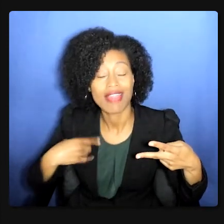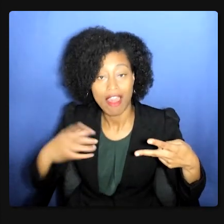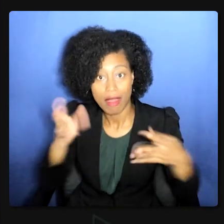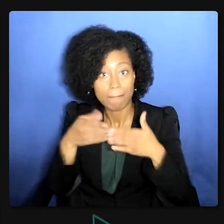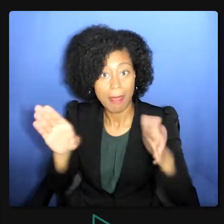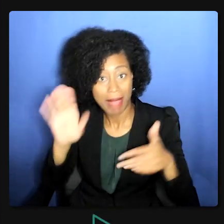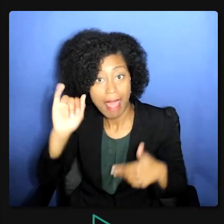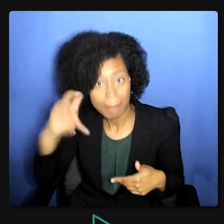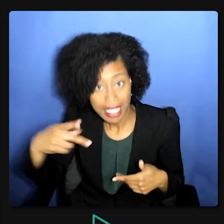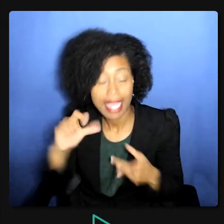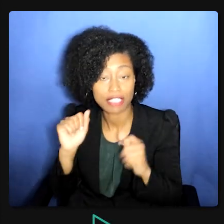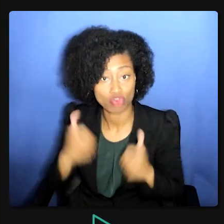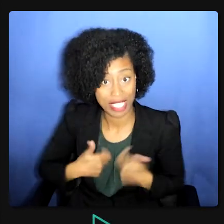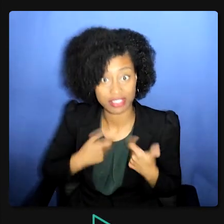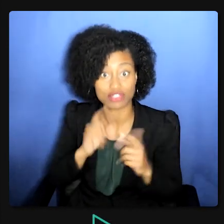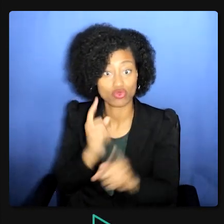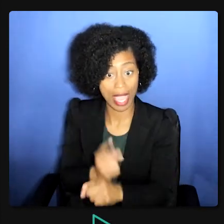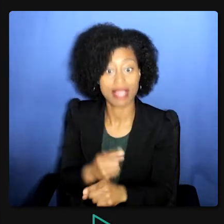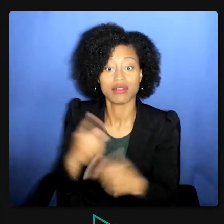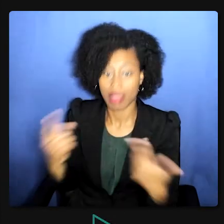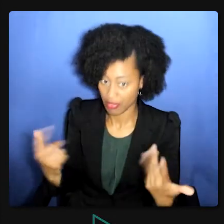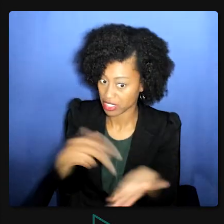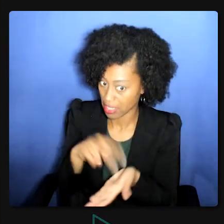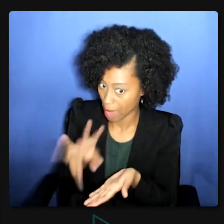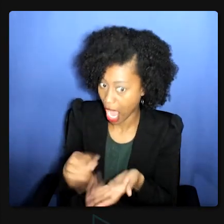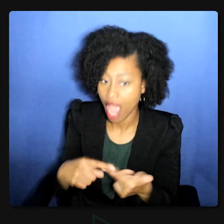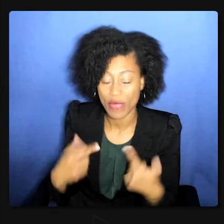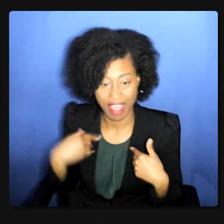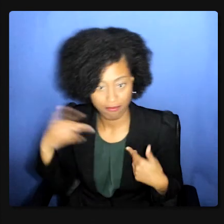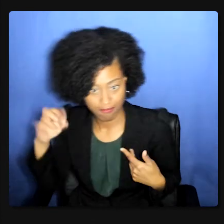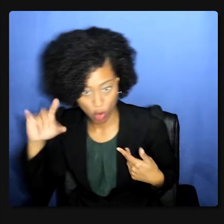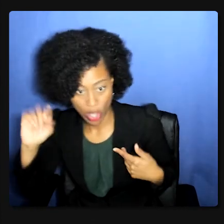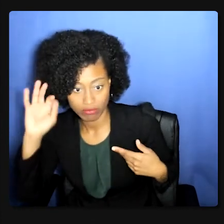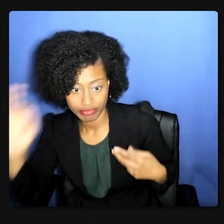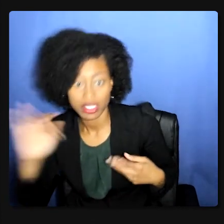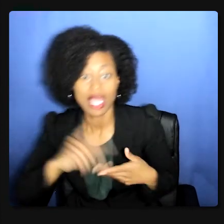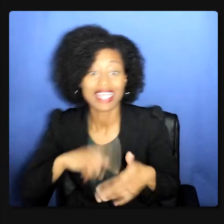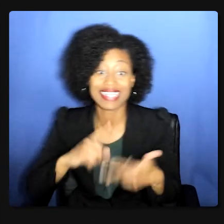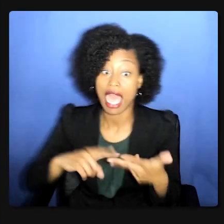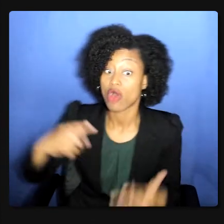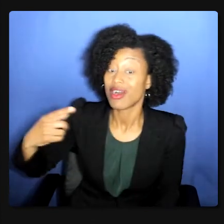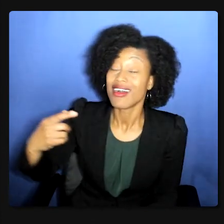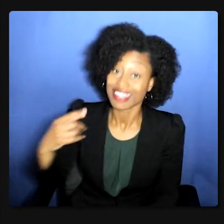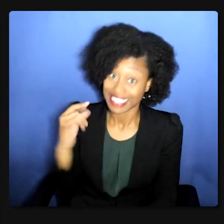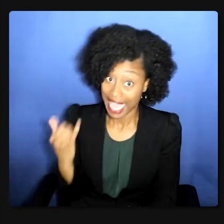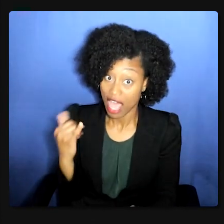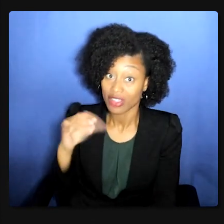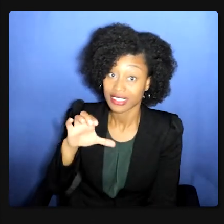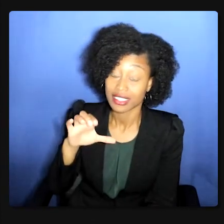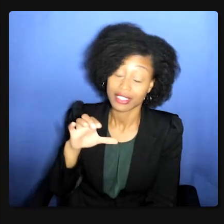[Dimitris] And ports. -[Amie] And they have ports. So... [Amie] Now let's see Kubectl Get GSB, which is to get our game server build.